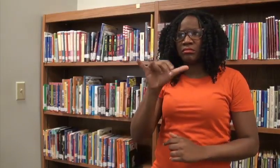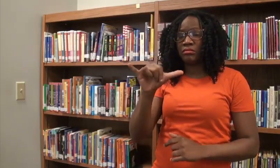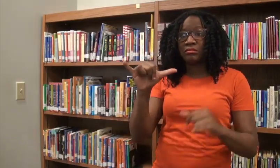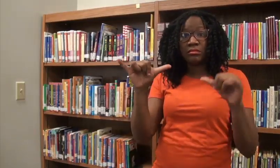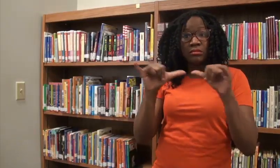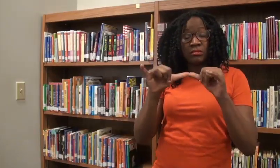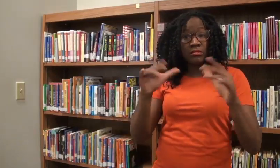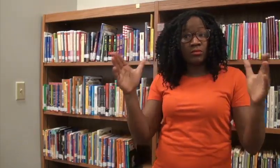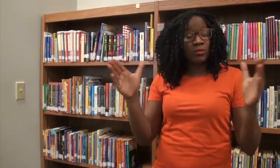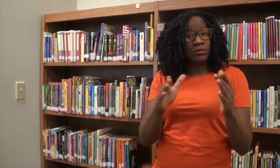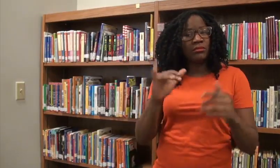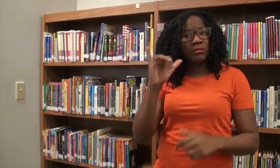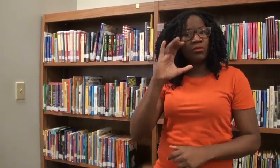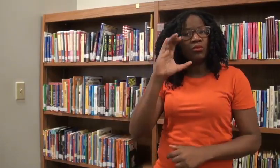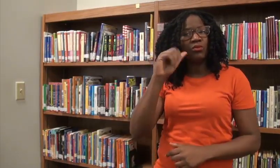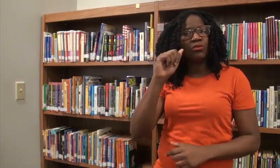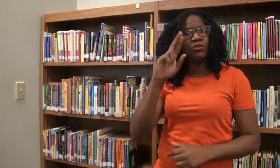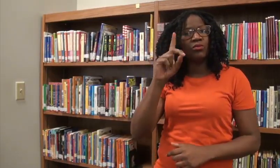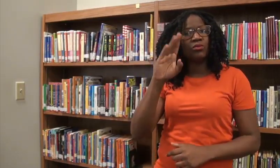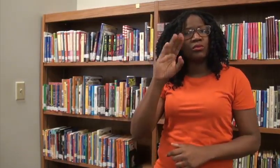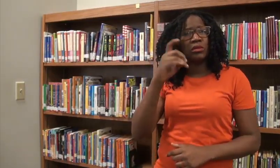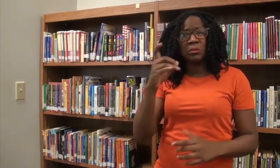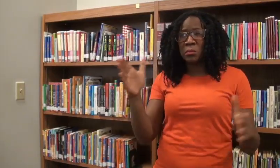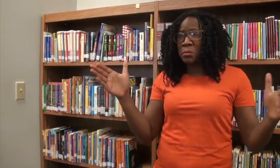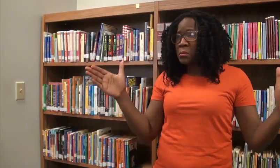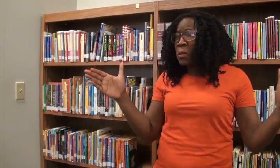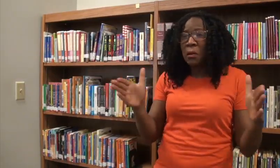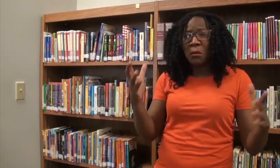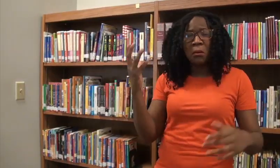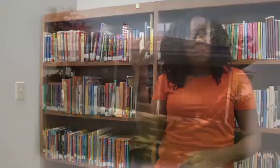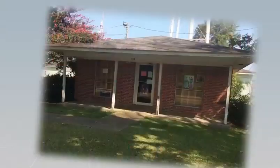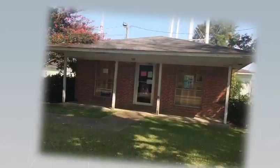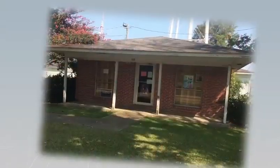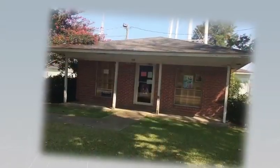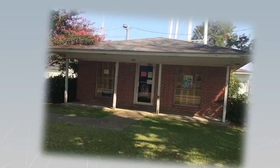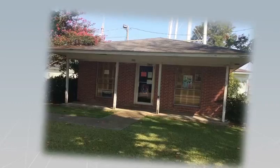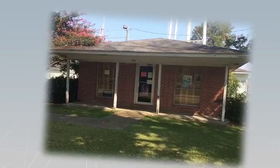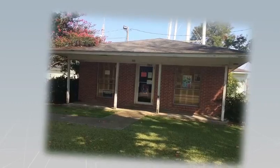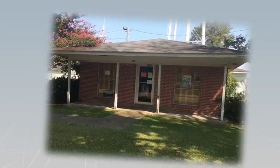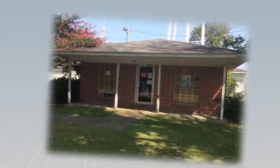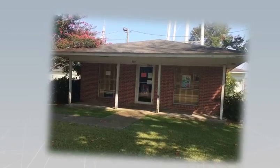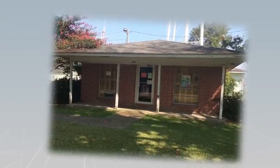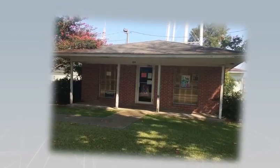The library itself was tiny. [image of the tiny library]